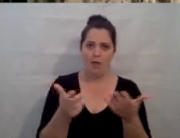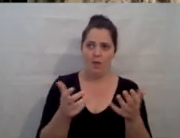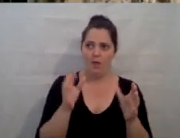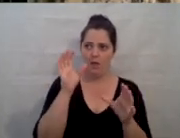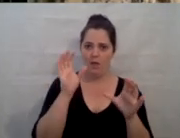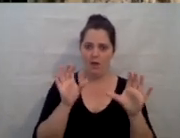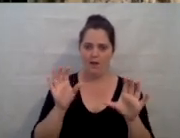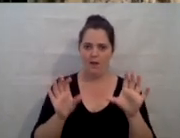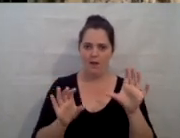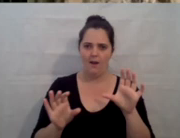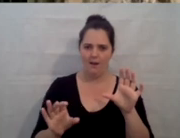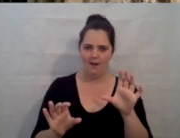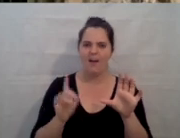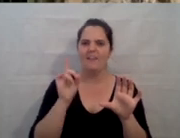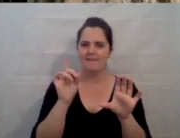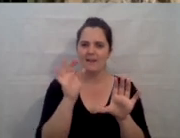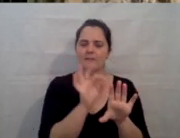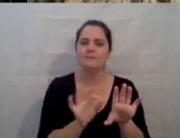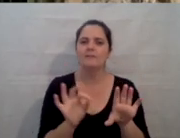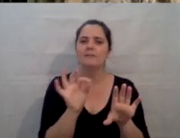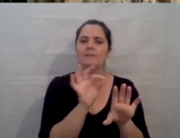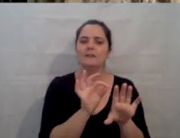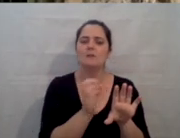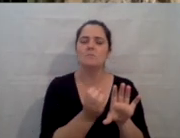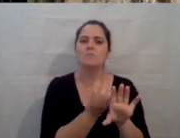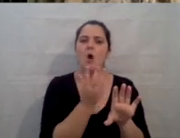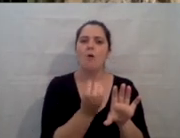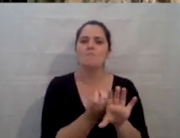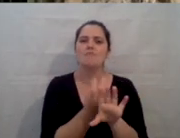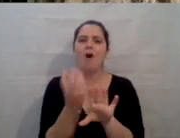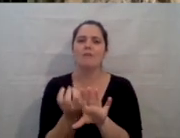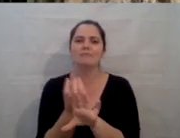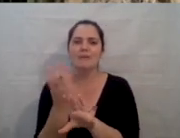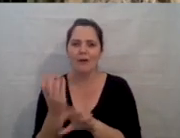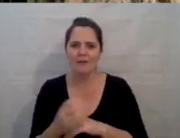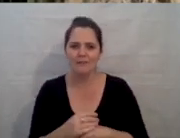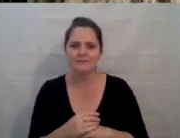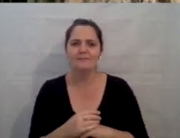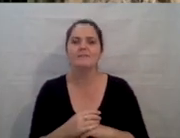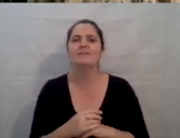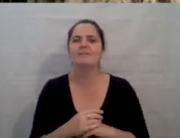to starting to define and delineate some of that contour. And then our final stage this evening, we're going to start to sculpt